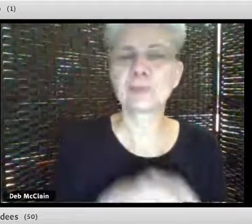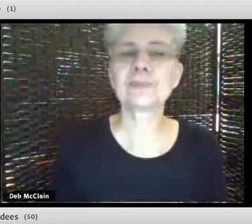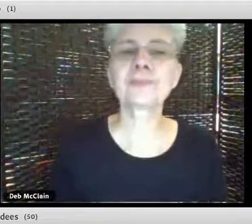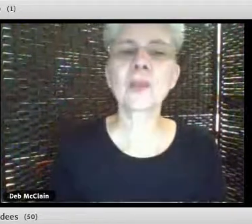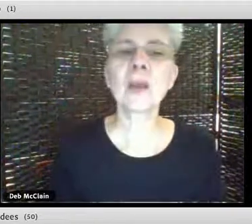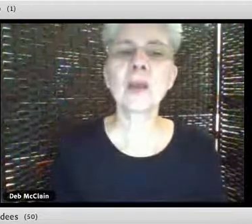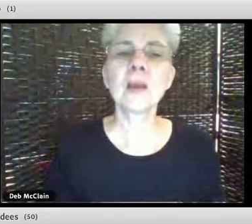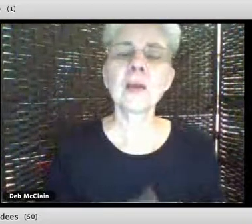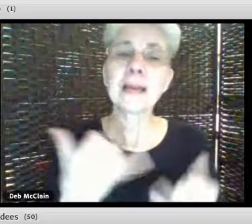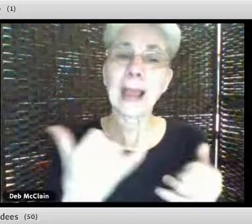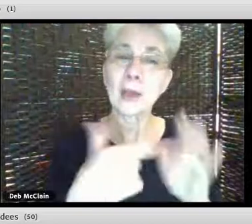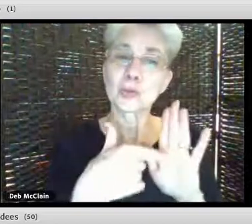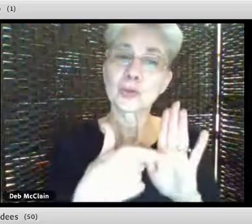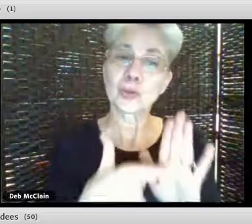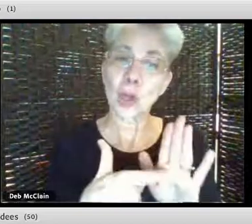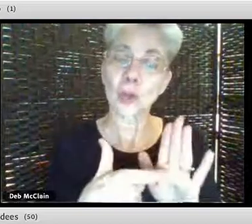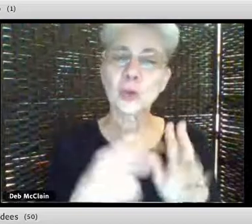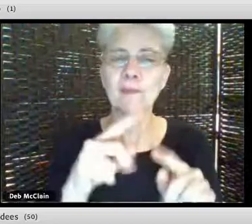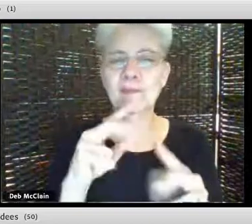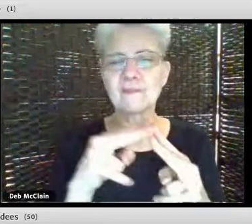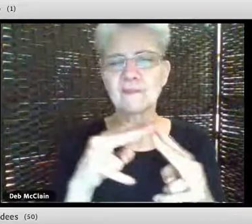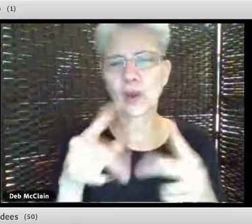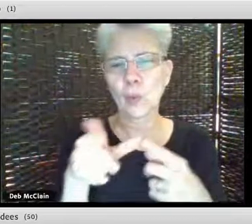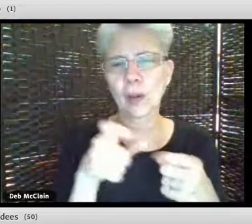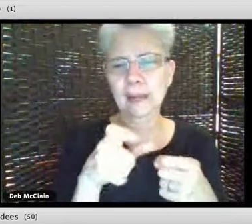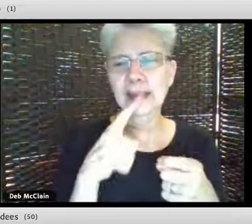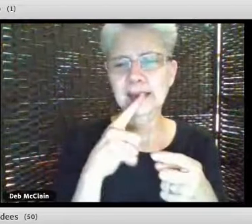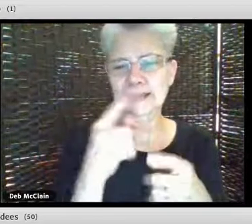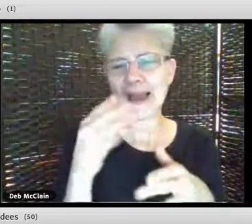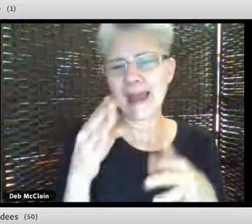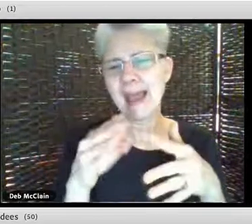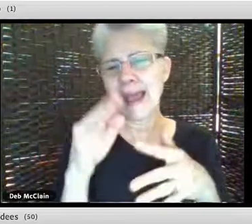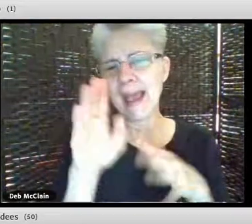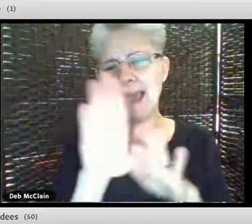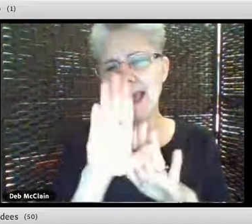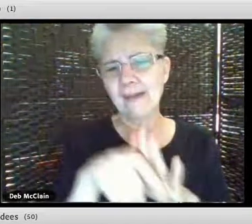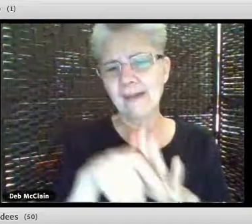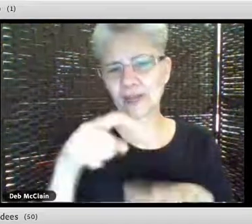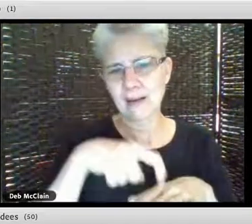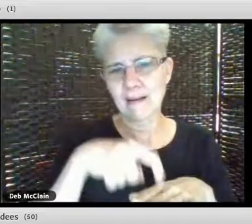So I want to show you very quickly because we're getting about halfway through, and we still have several products to go.